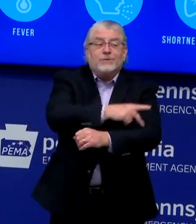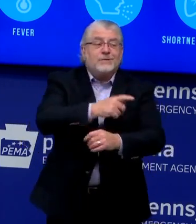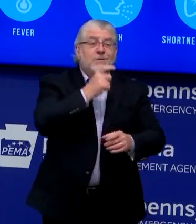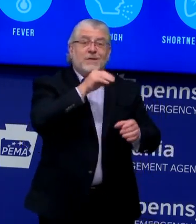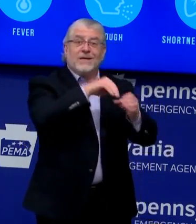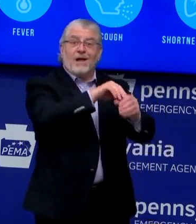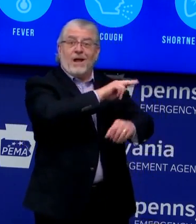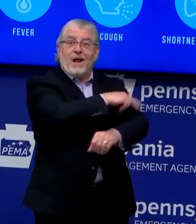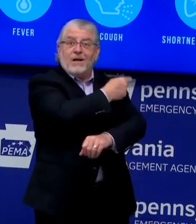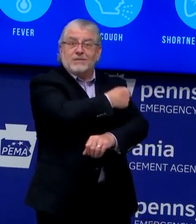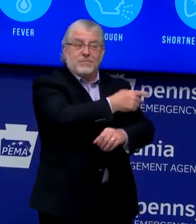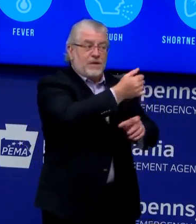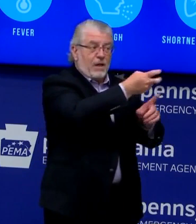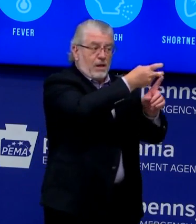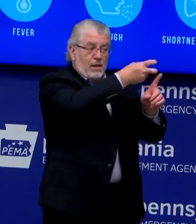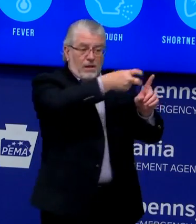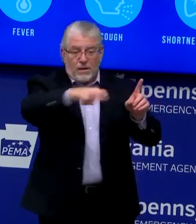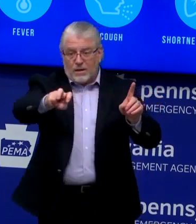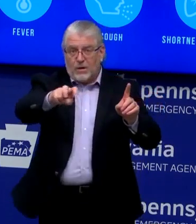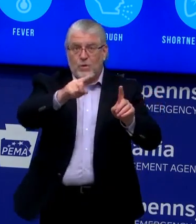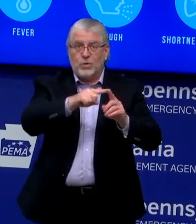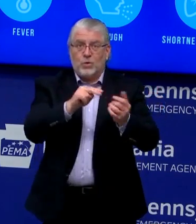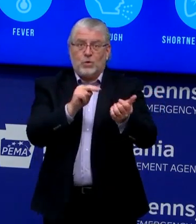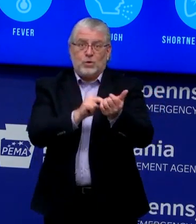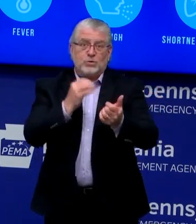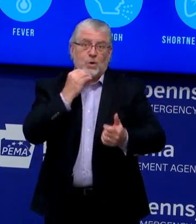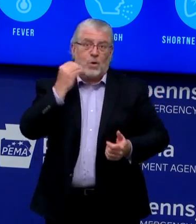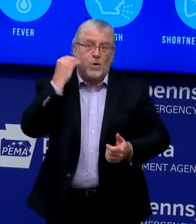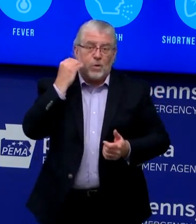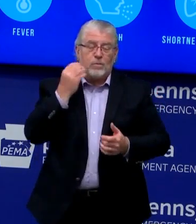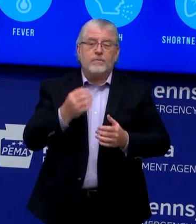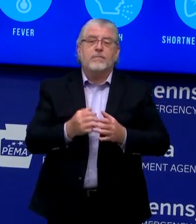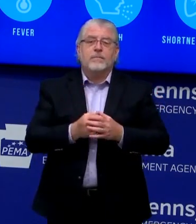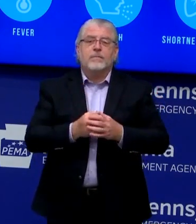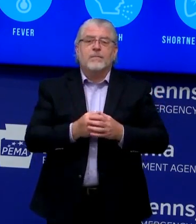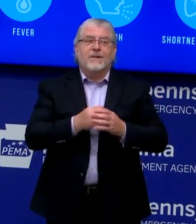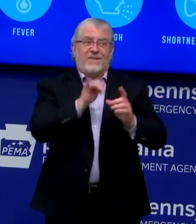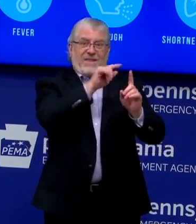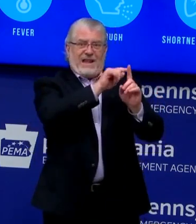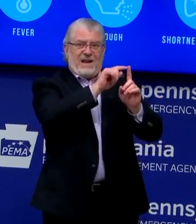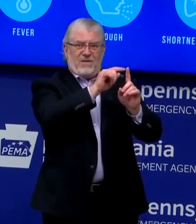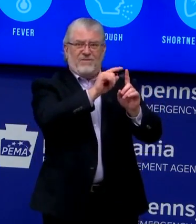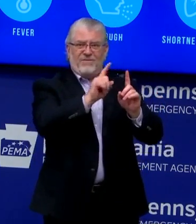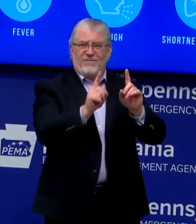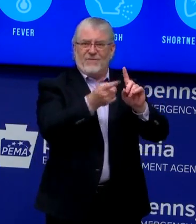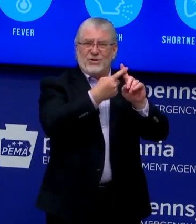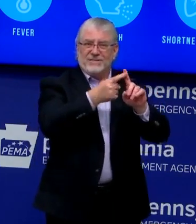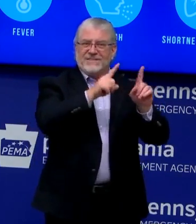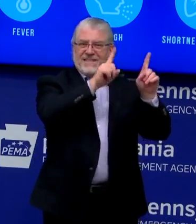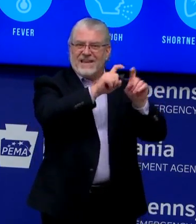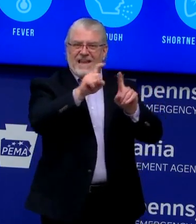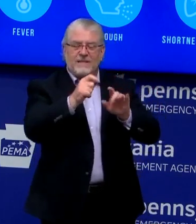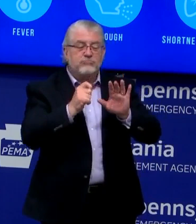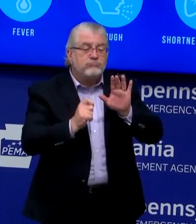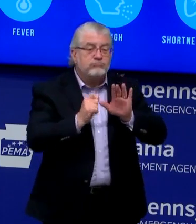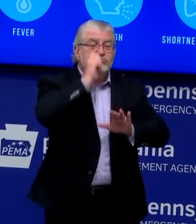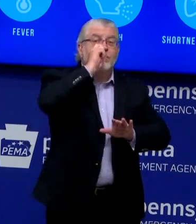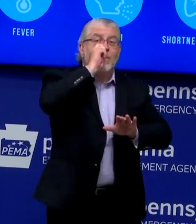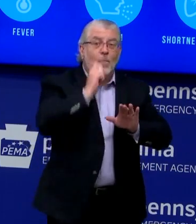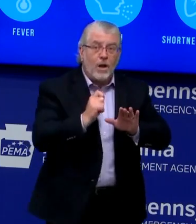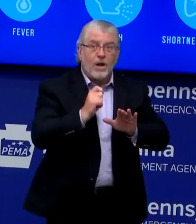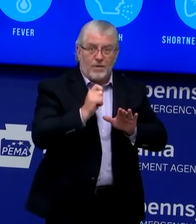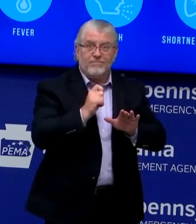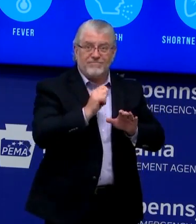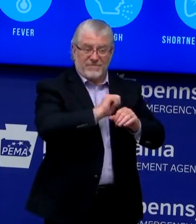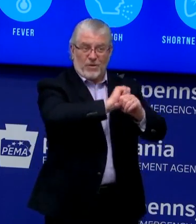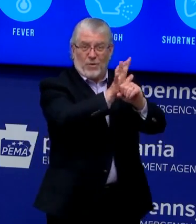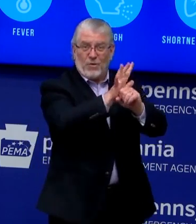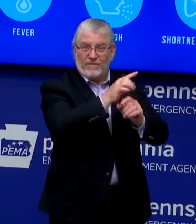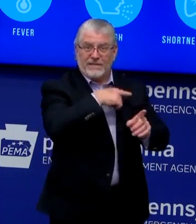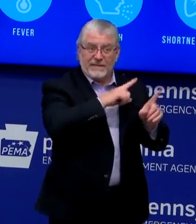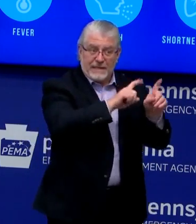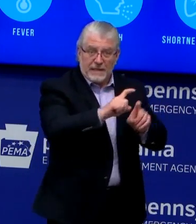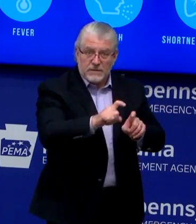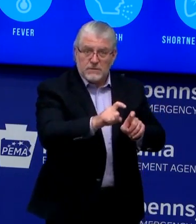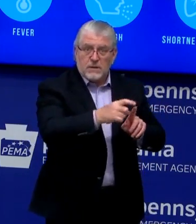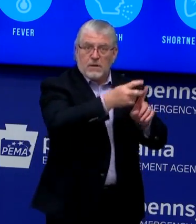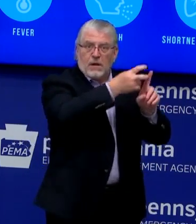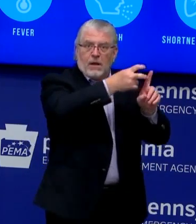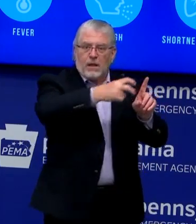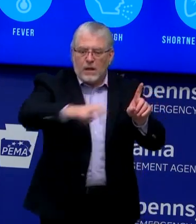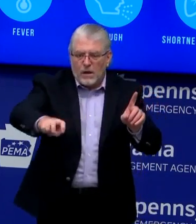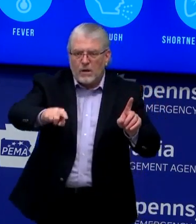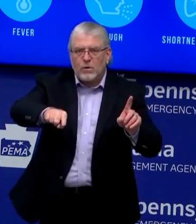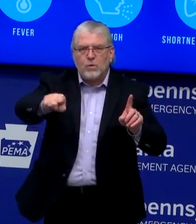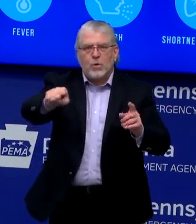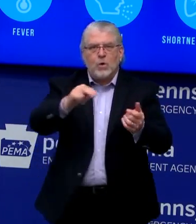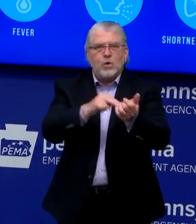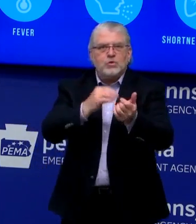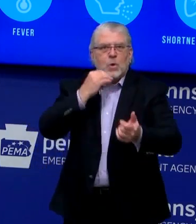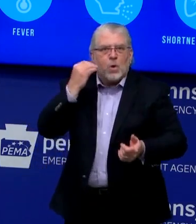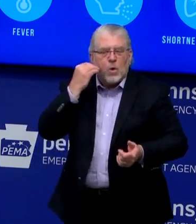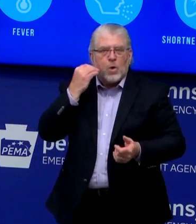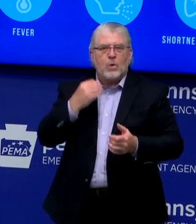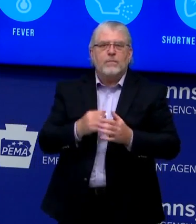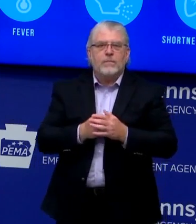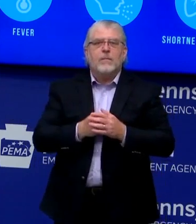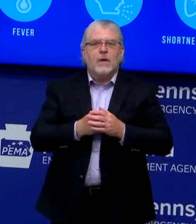IF A PATIENT IS HOSPITALIZED BUT HAS TO RETURN TO A NURSING HOME BEFORE PATIENT CAN RETURN TO THAT FACILITY FROM A HOSPITAL THEY MUST BE TESTED FOR COVID 19 THIS WILL PROVIDE VALUABLE